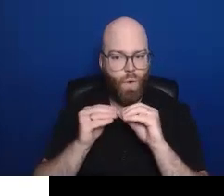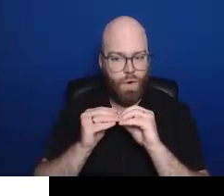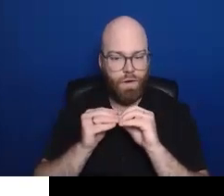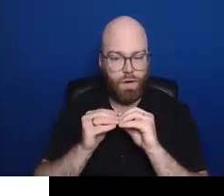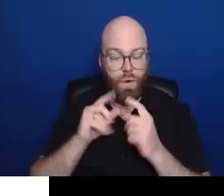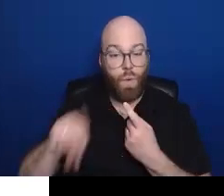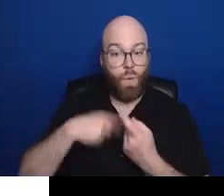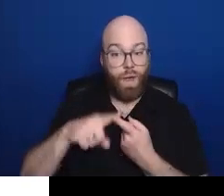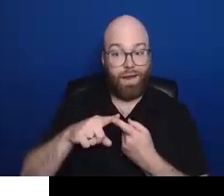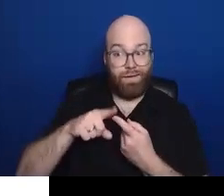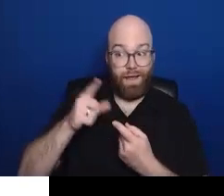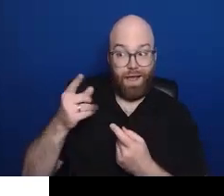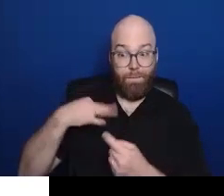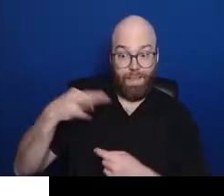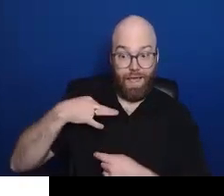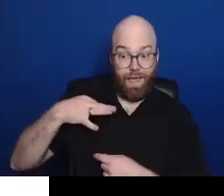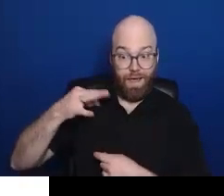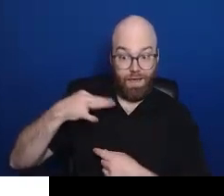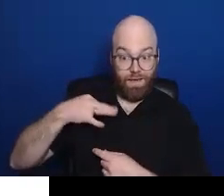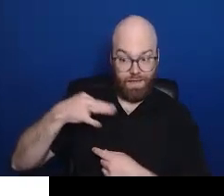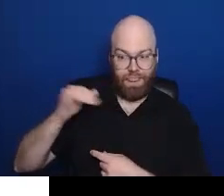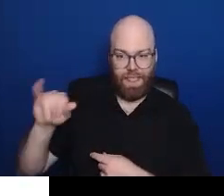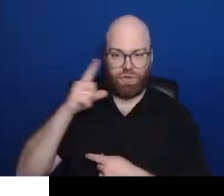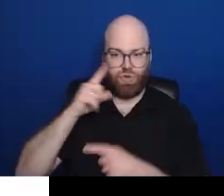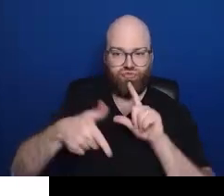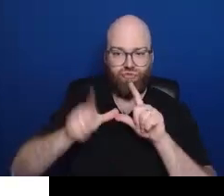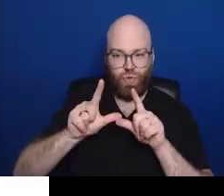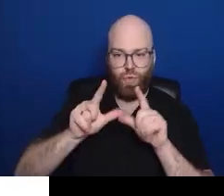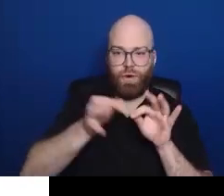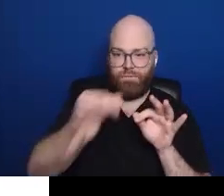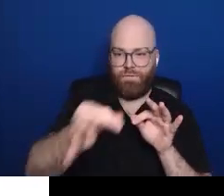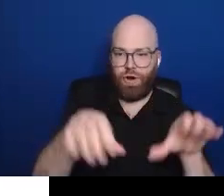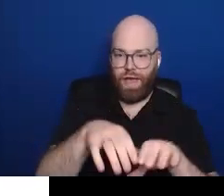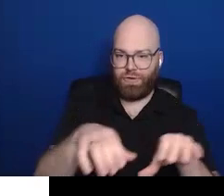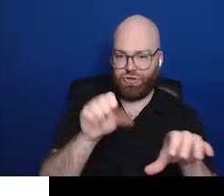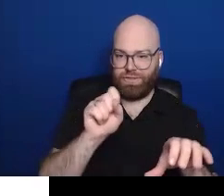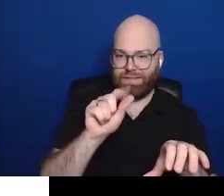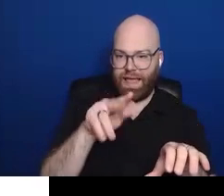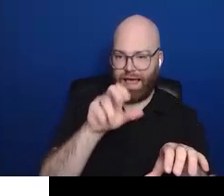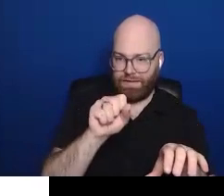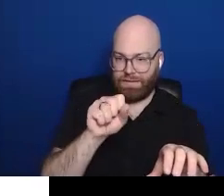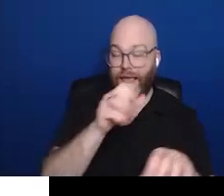Right. And we file also an application to renew their work permit. They go hand in hand.